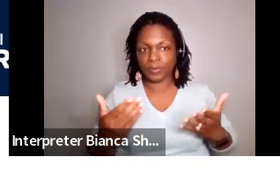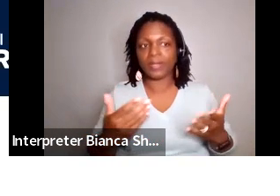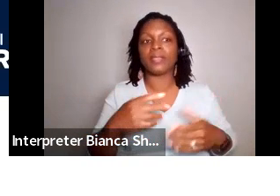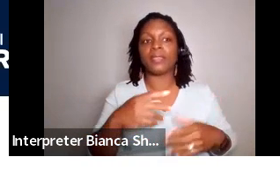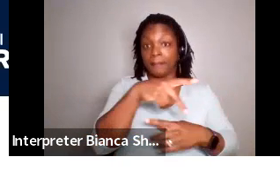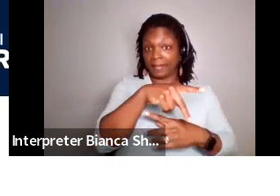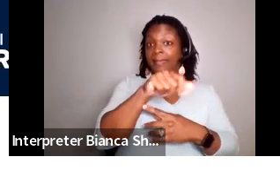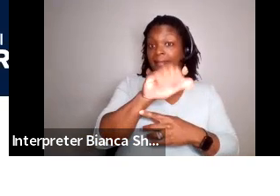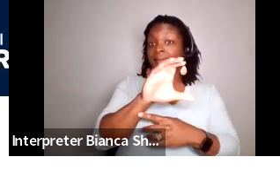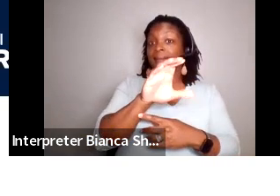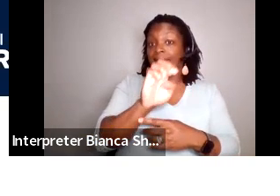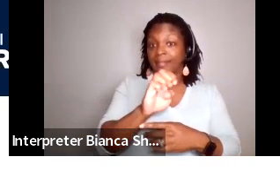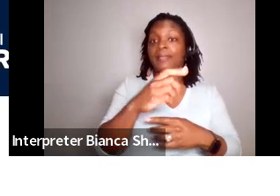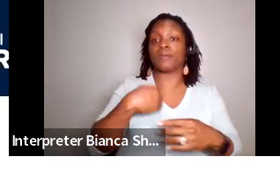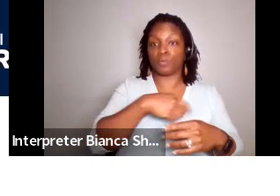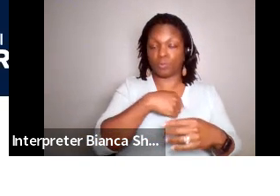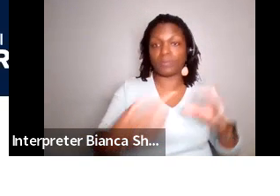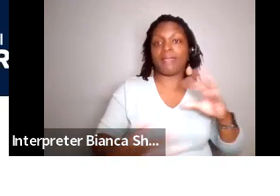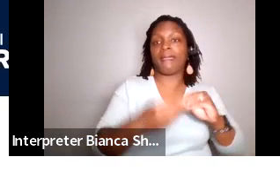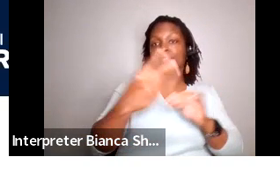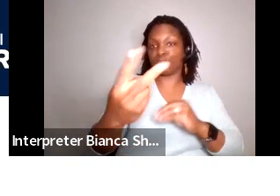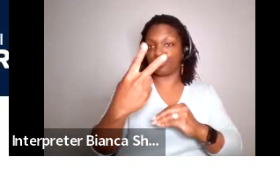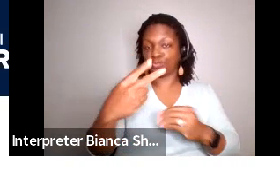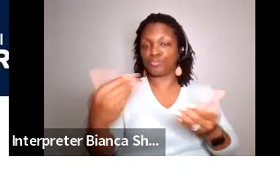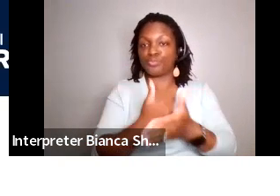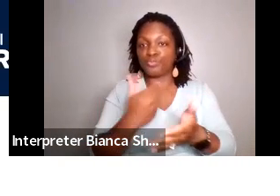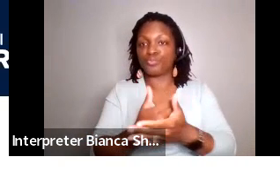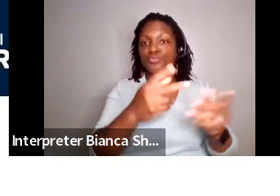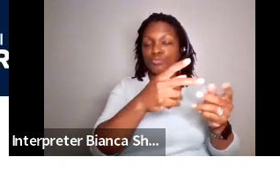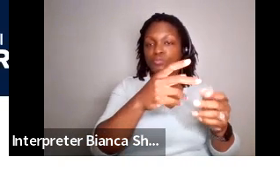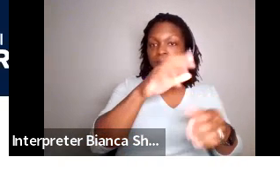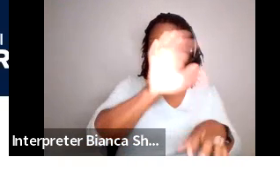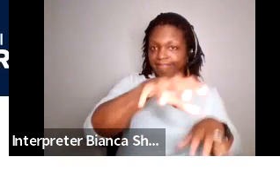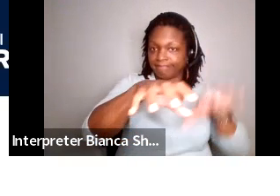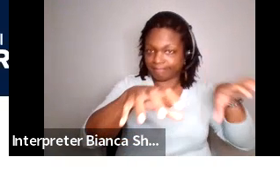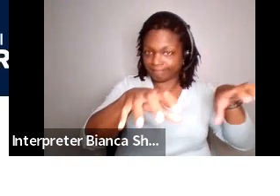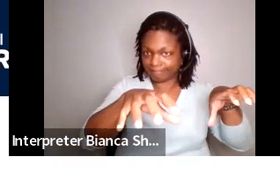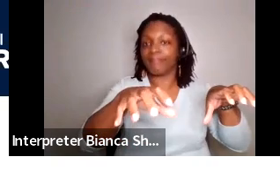Pace again. We're expanding access by adding 2 new sites, and we'll talk about that in a minute.